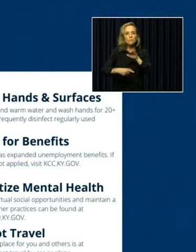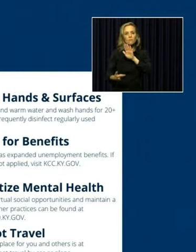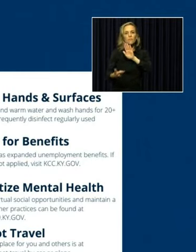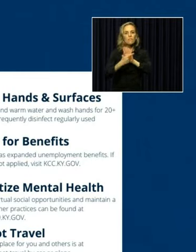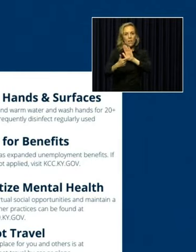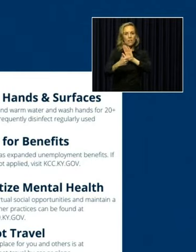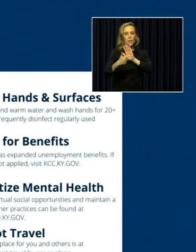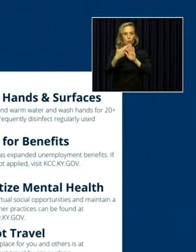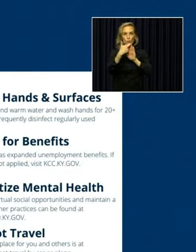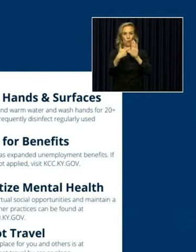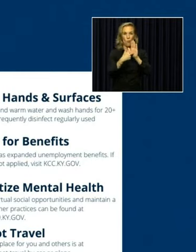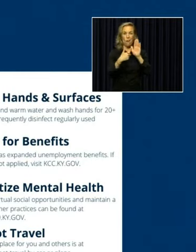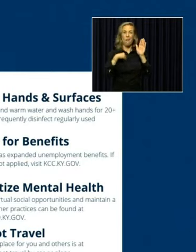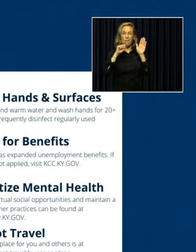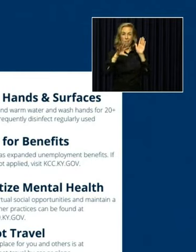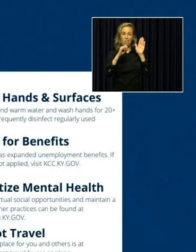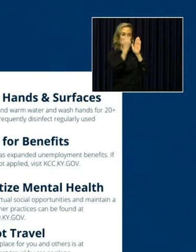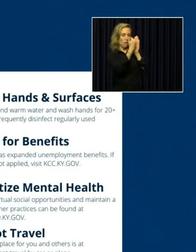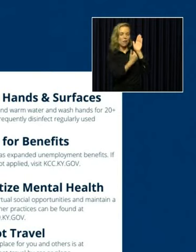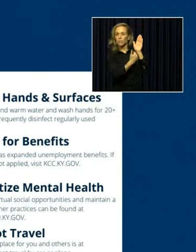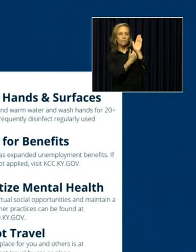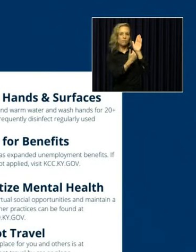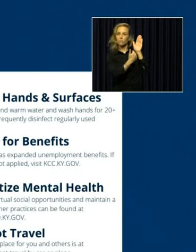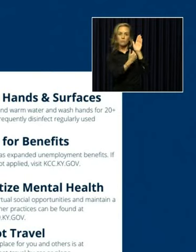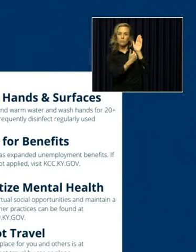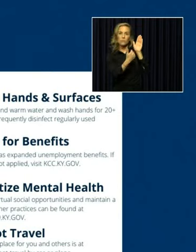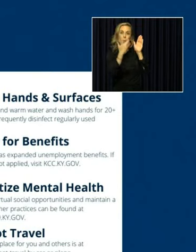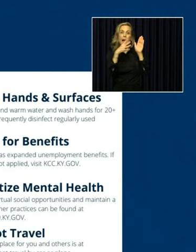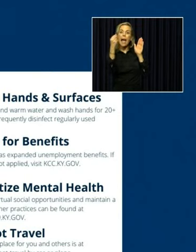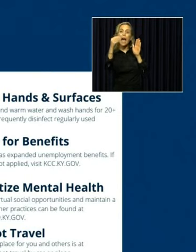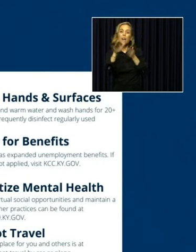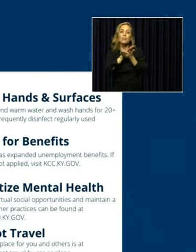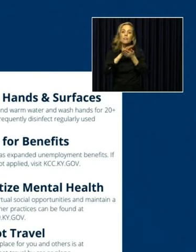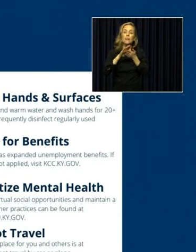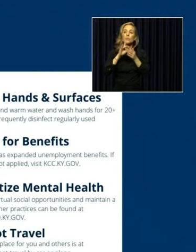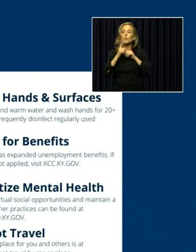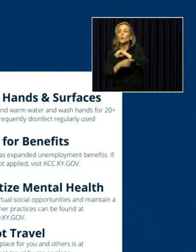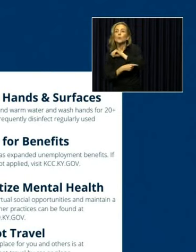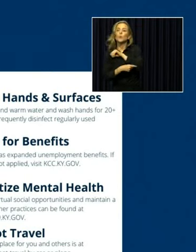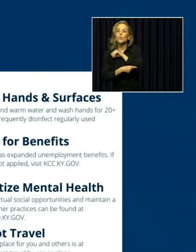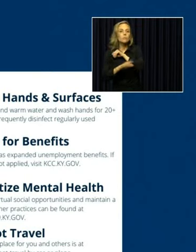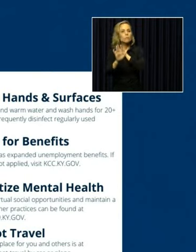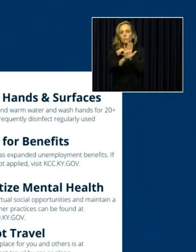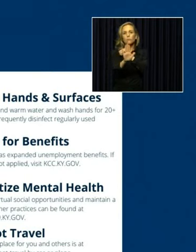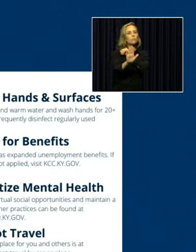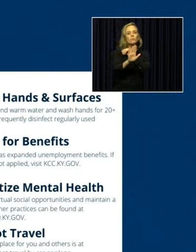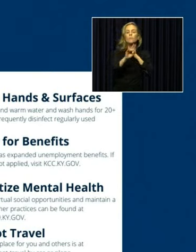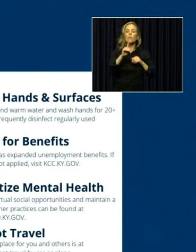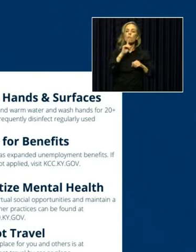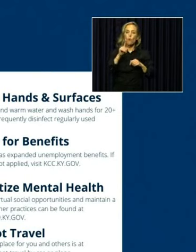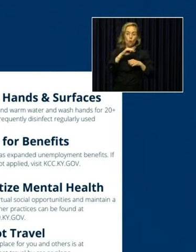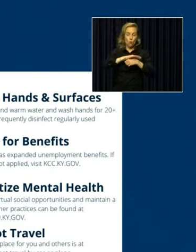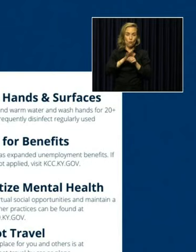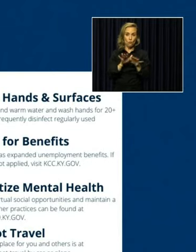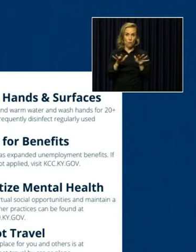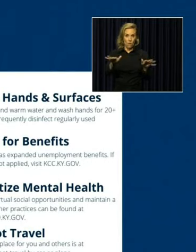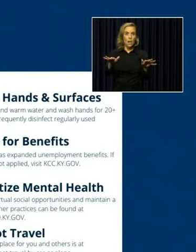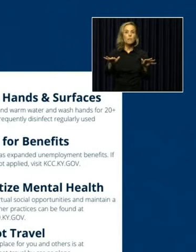MATTERS IN TERMS OF THOUSANDS OF LIVES. AVOID CROWDS AND GATHERINGS.